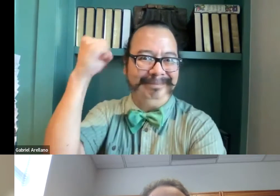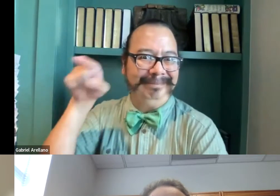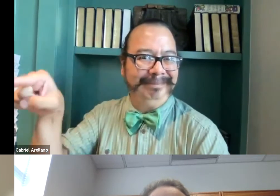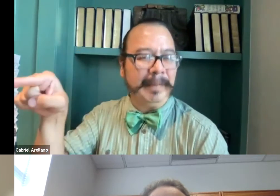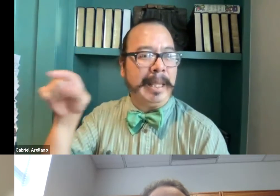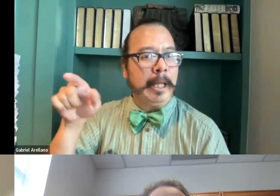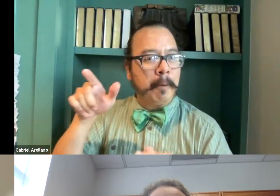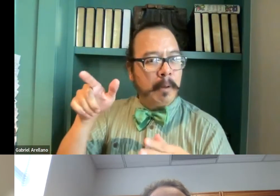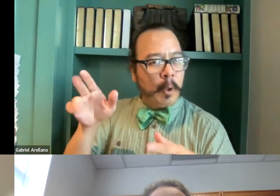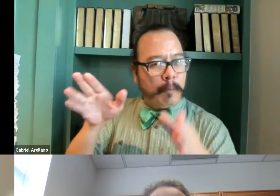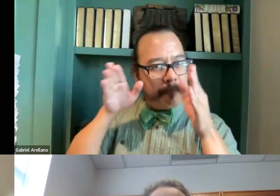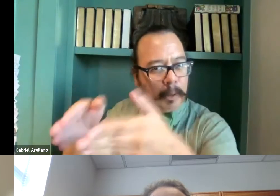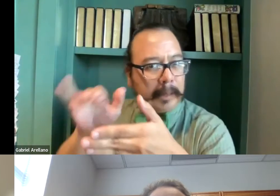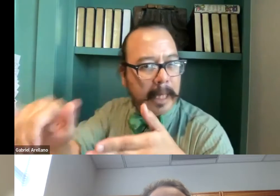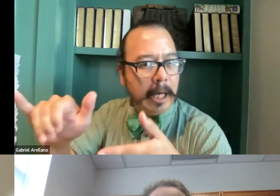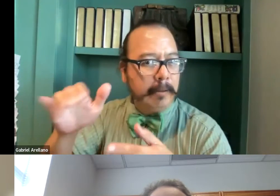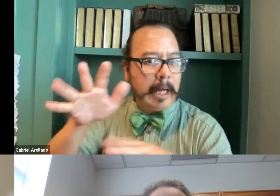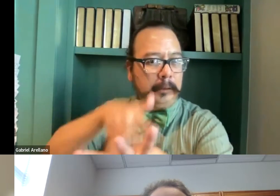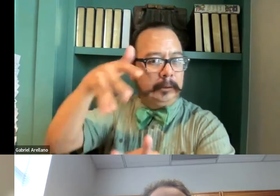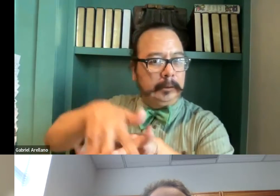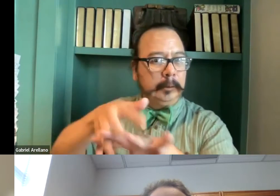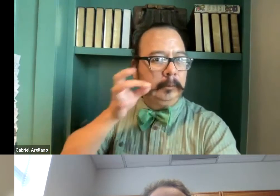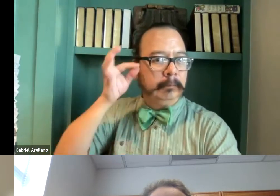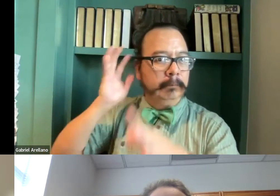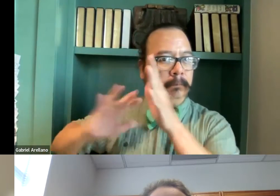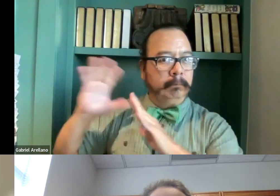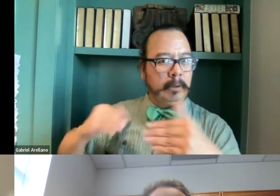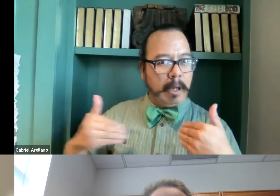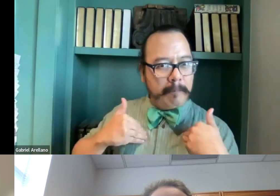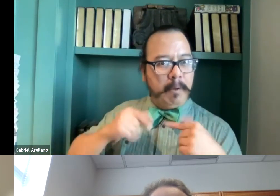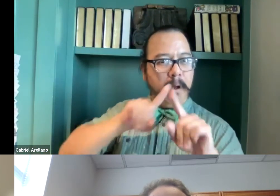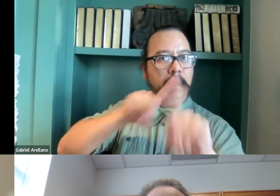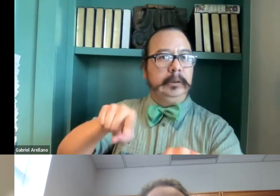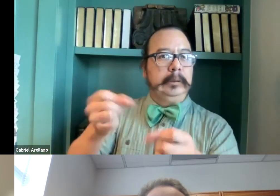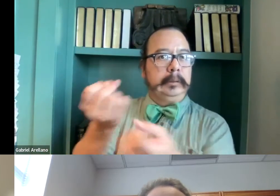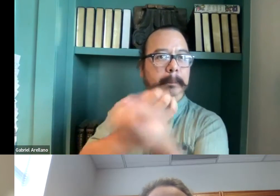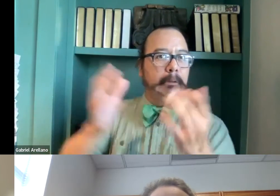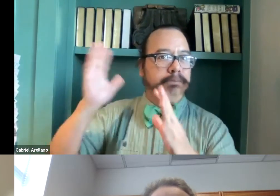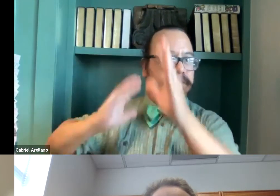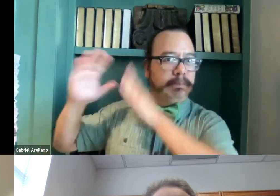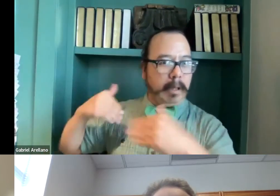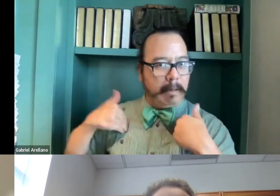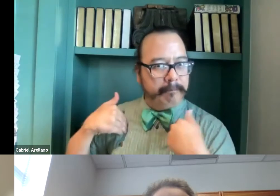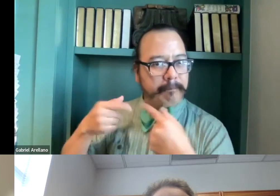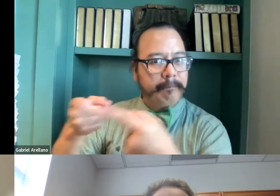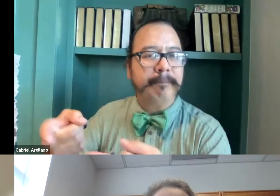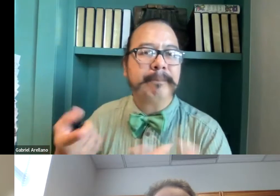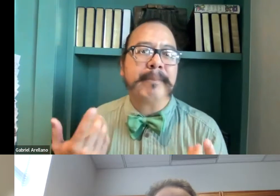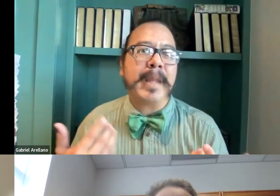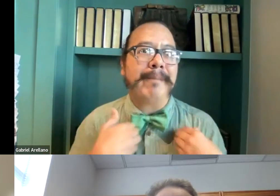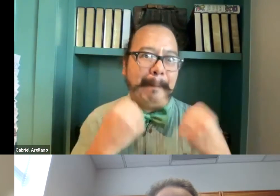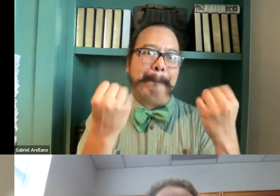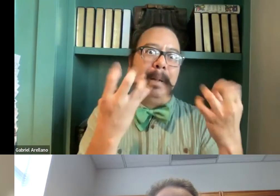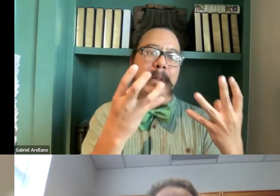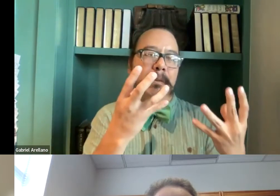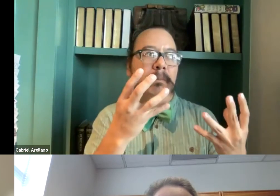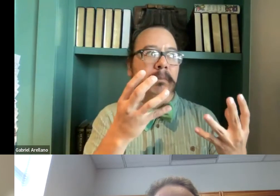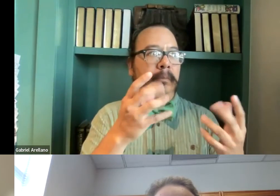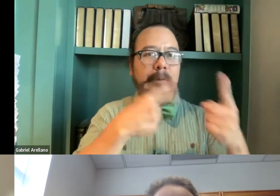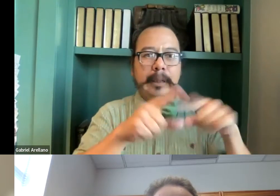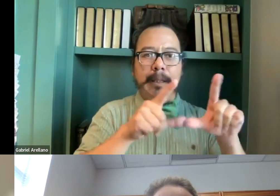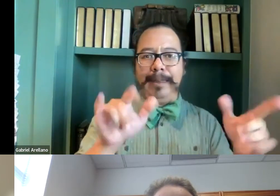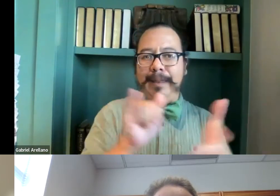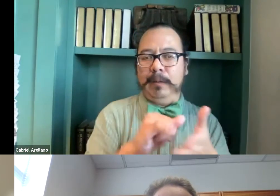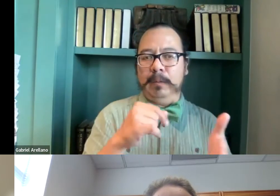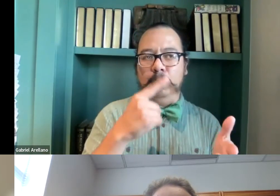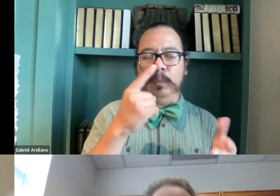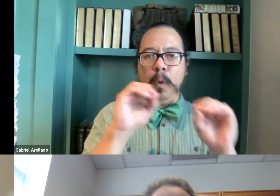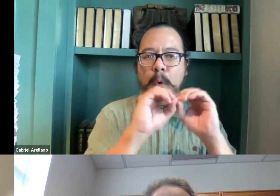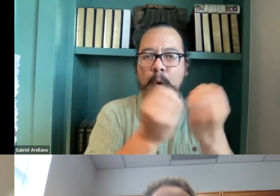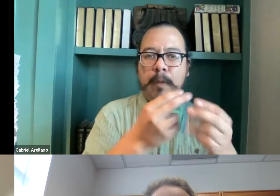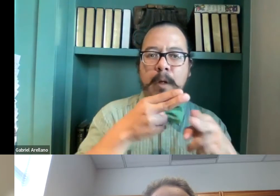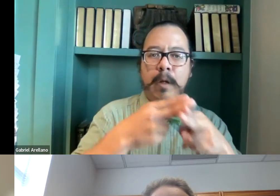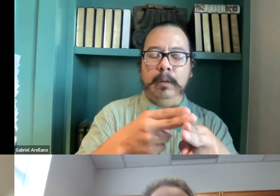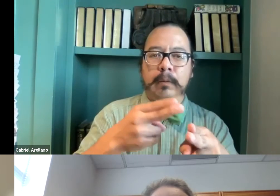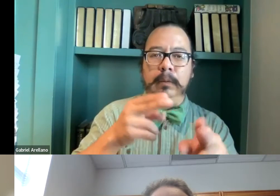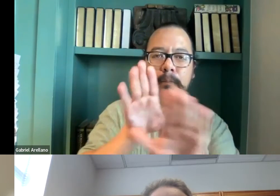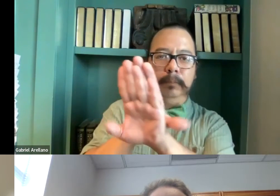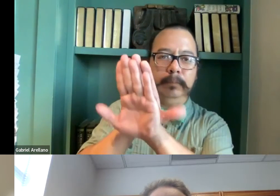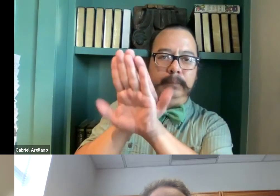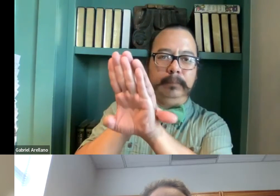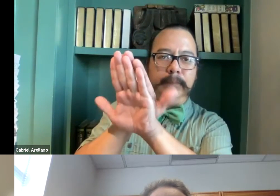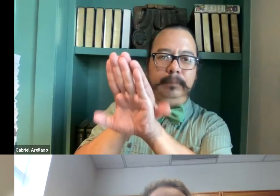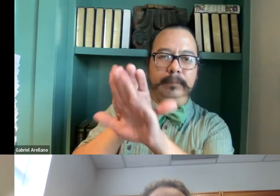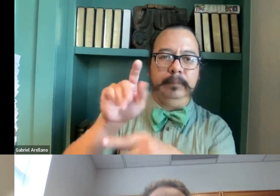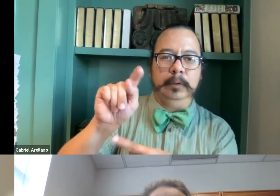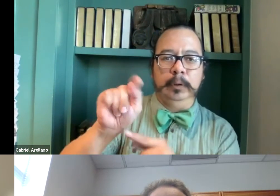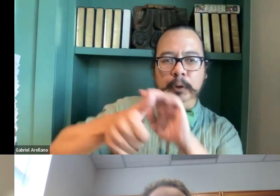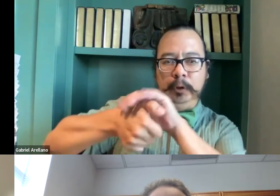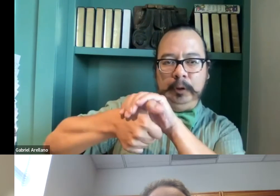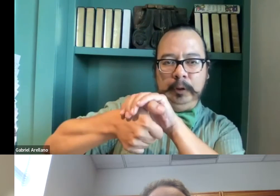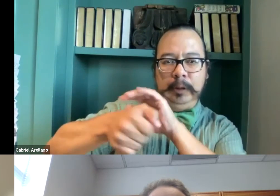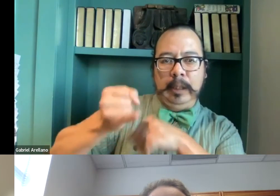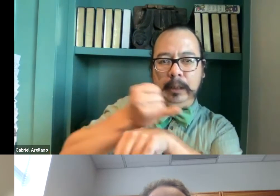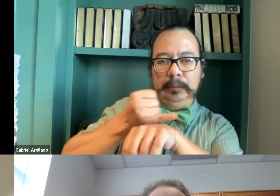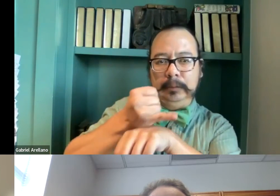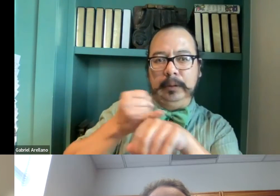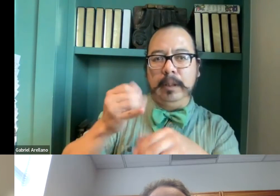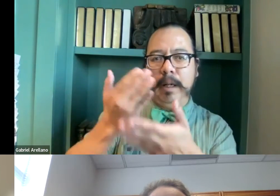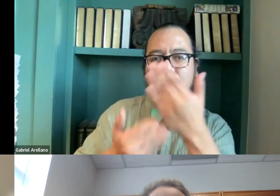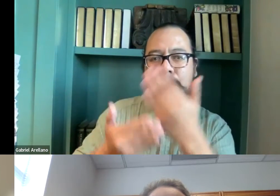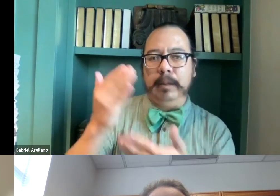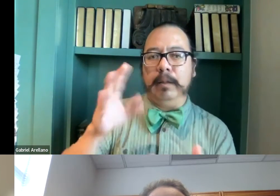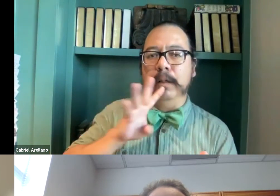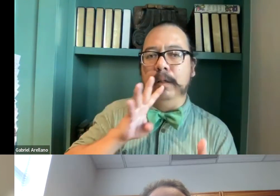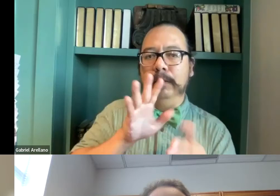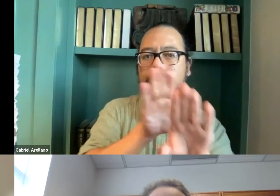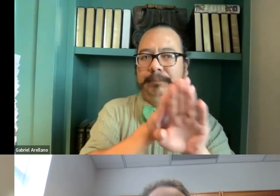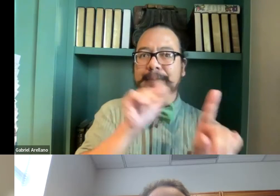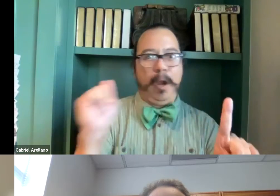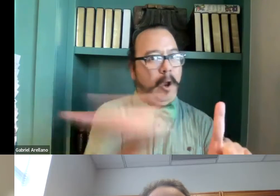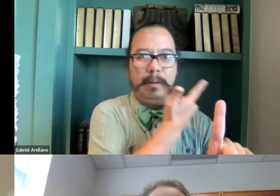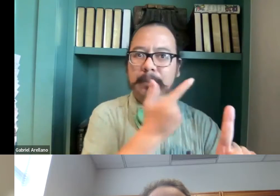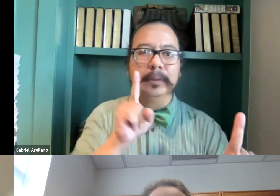Sign Language Interpreter | Paola Morales del Castillo, they: These structures are still there, and you have uh actual um evidence, living uh structures that you could take advantage of to make those connections for the people that live in the area to uh Turtle Island hand talk